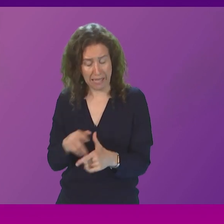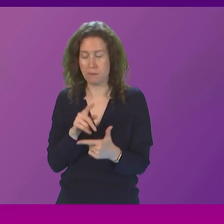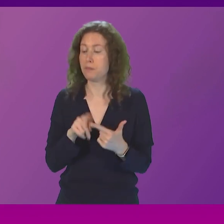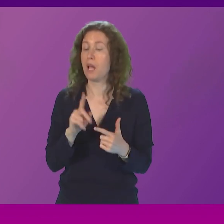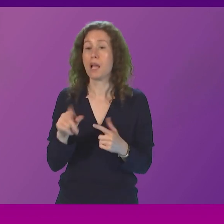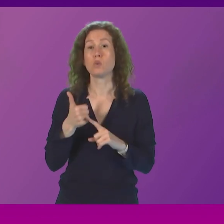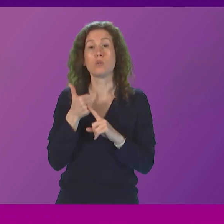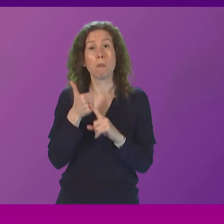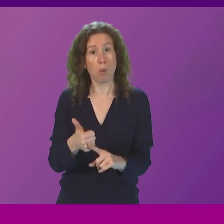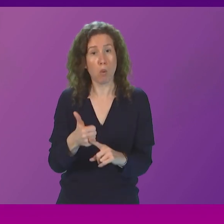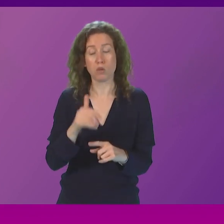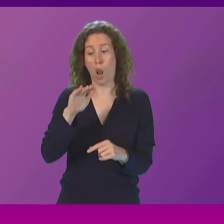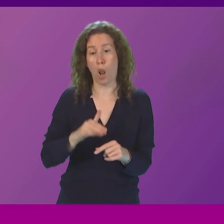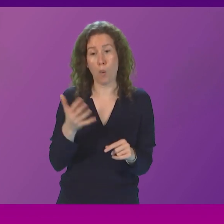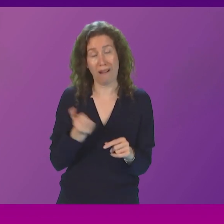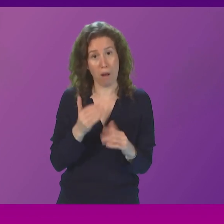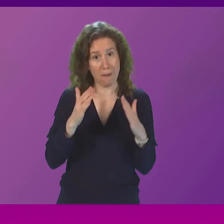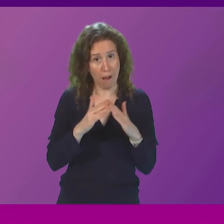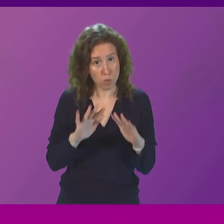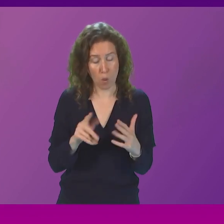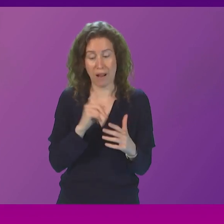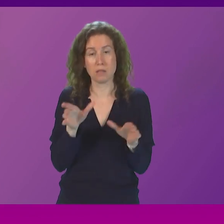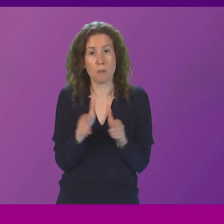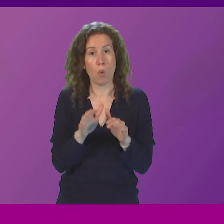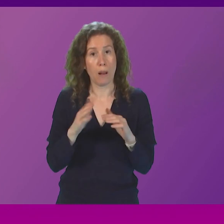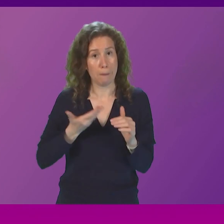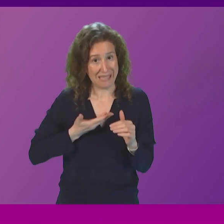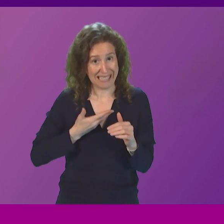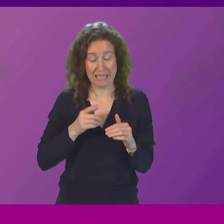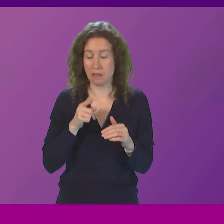To help low-income households and small businesses to get prepared for the scheme, the LEZ support